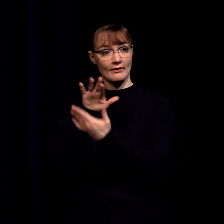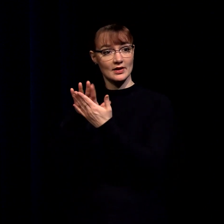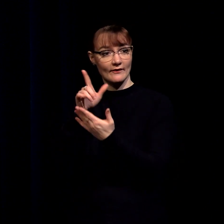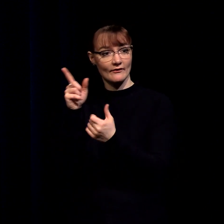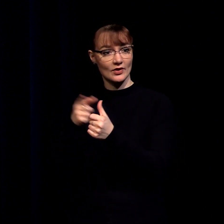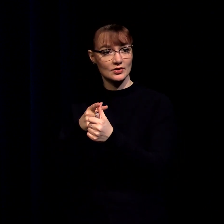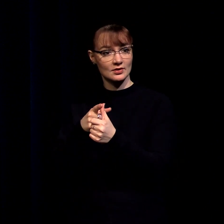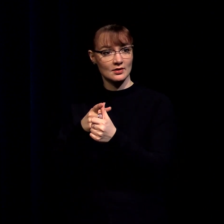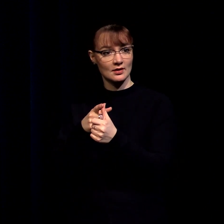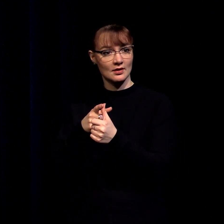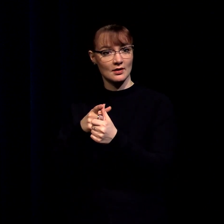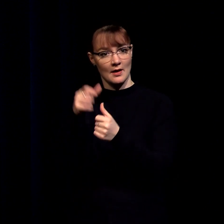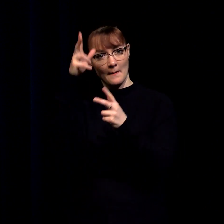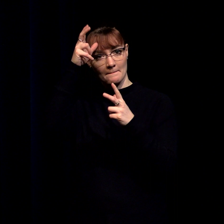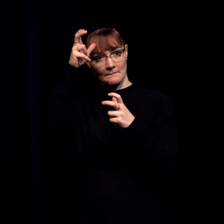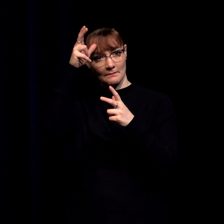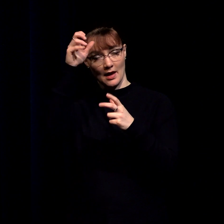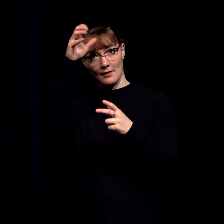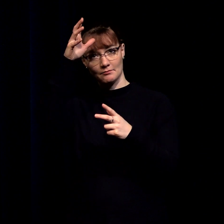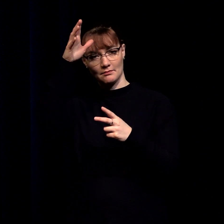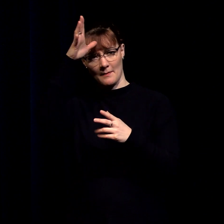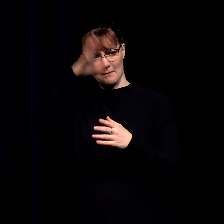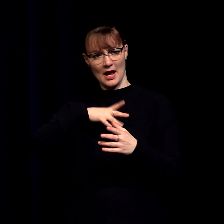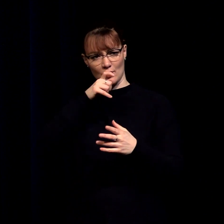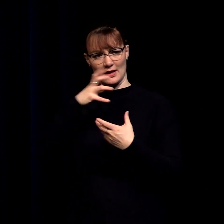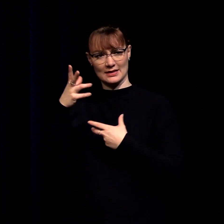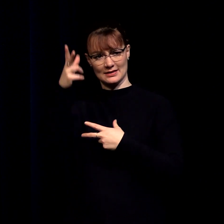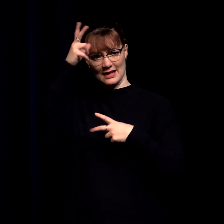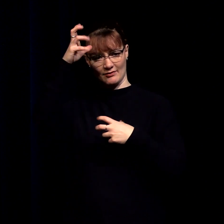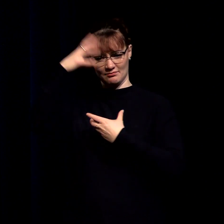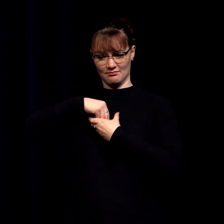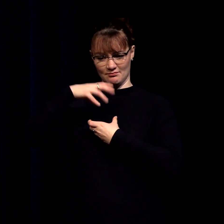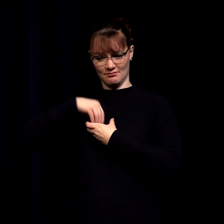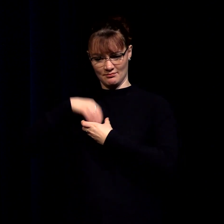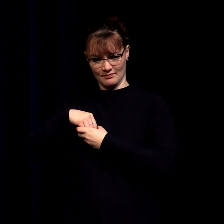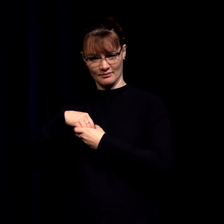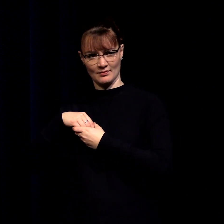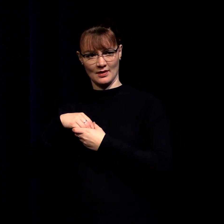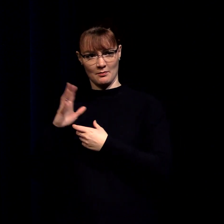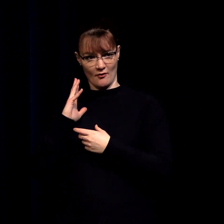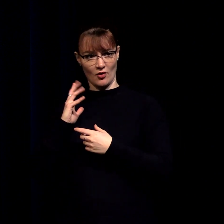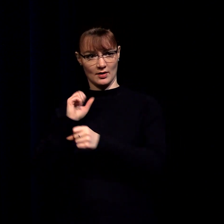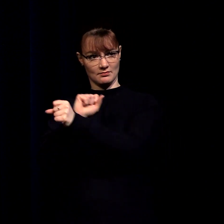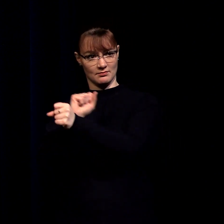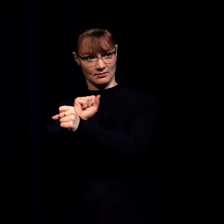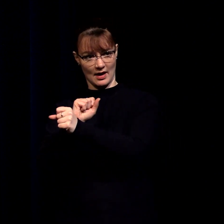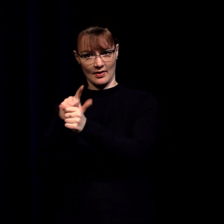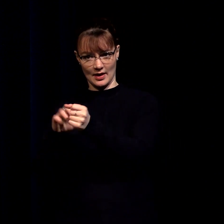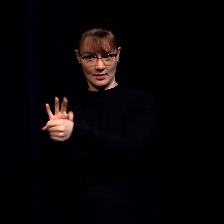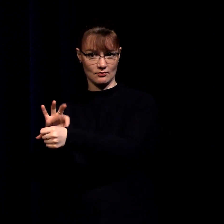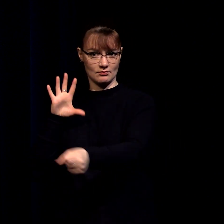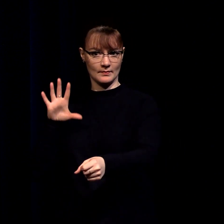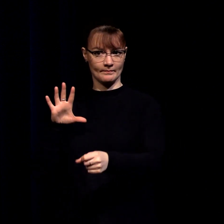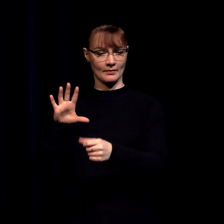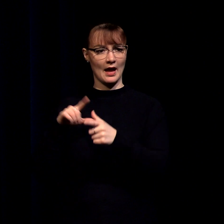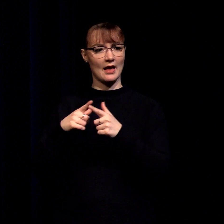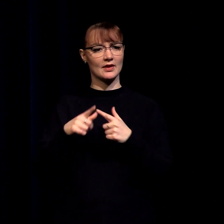demoniac that breaks chains, and confronts them. And He cast out the demons into a herd of pigs that run into water. You can't